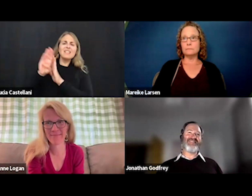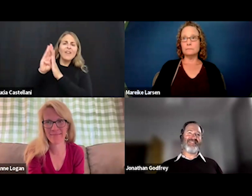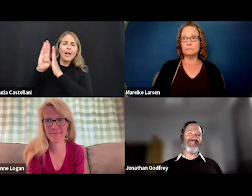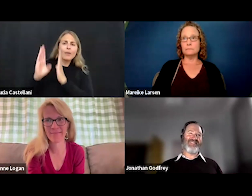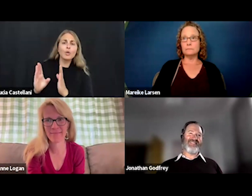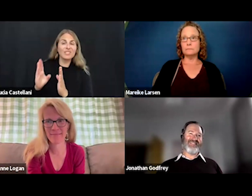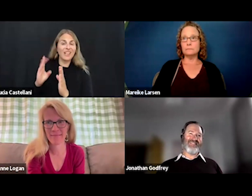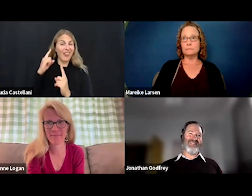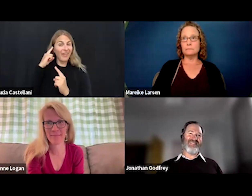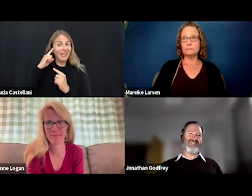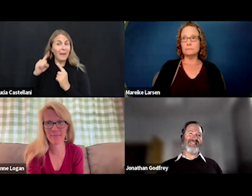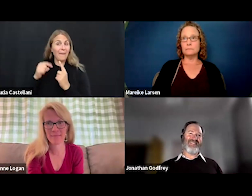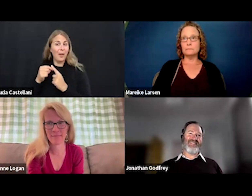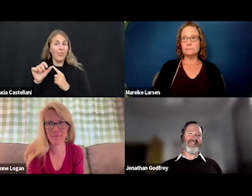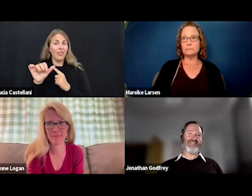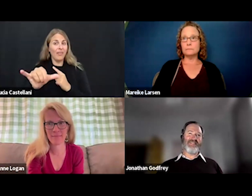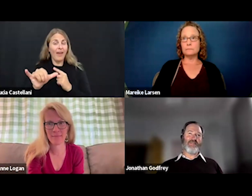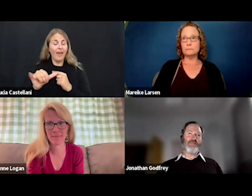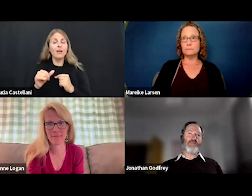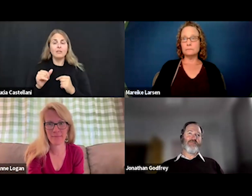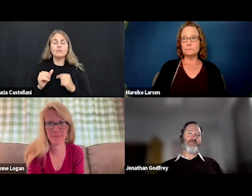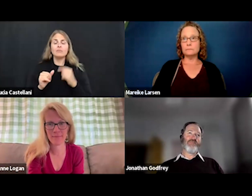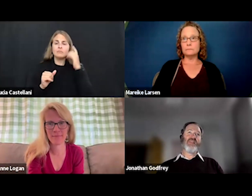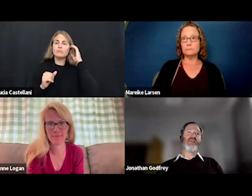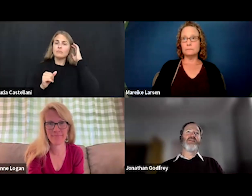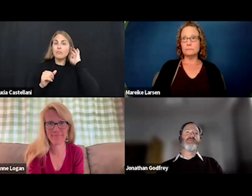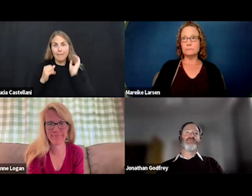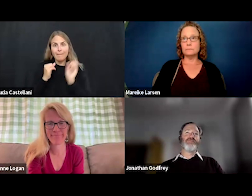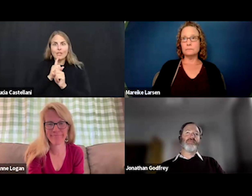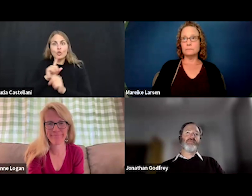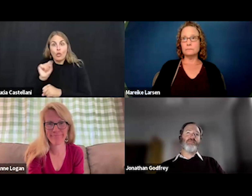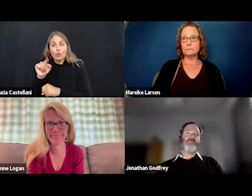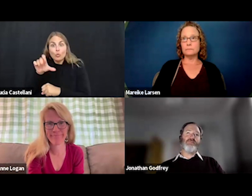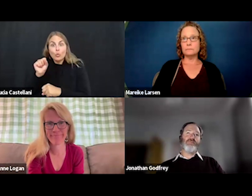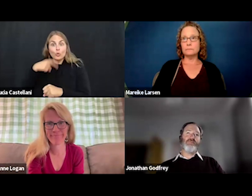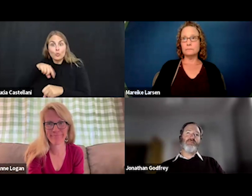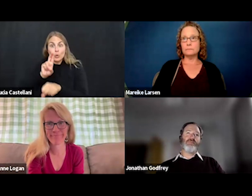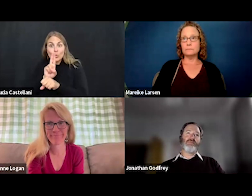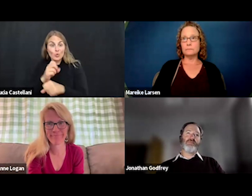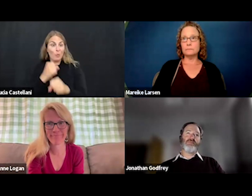But also as larger bodies--